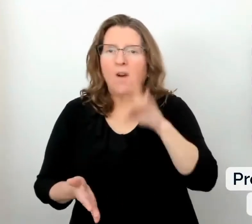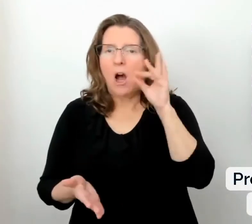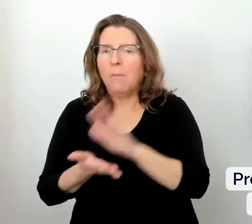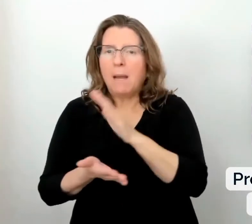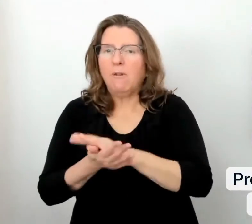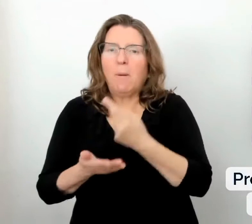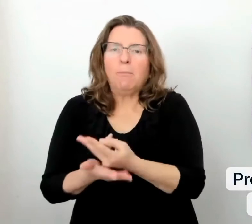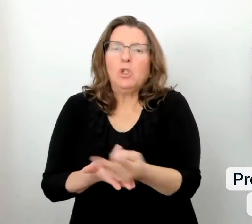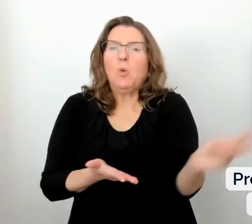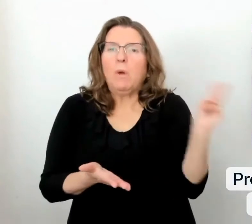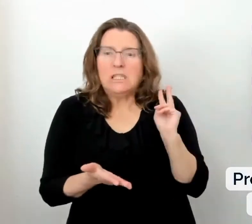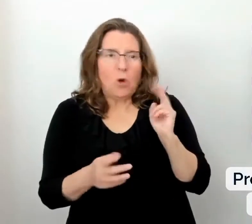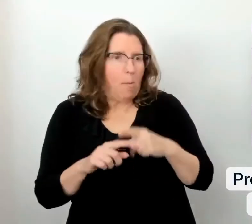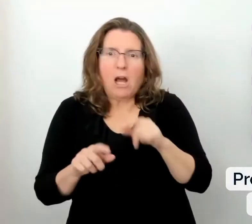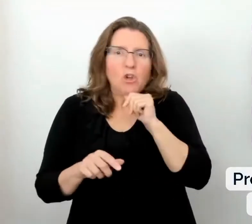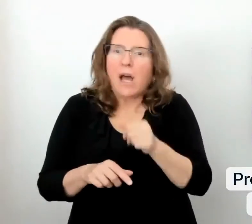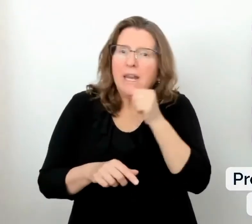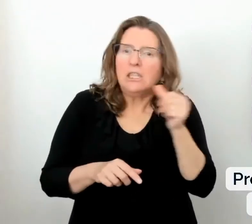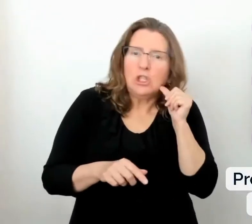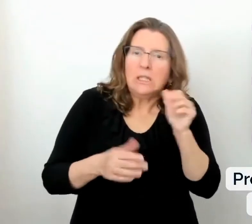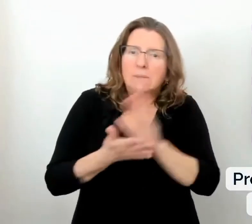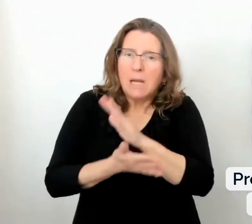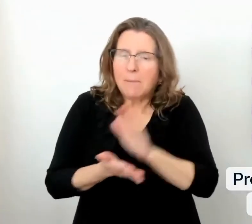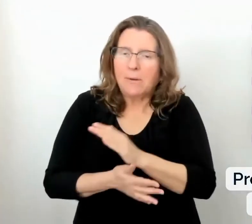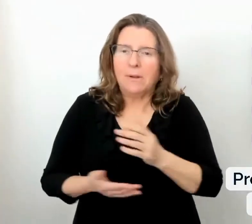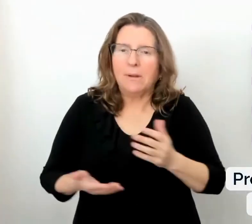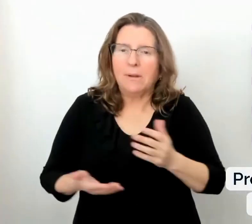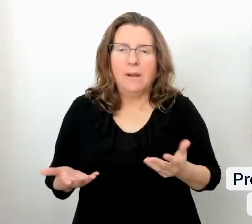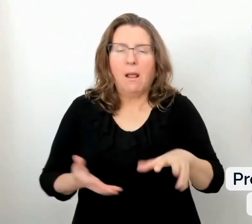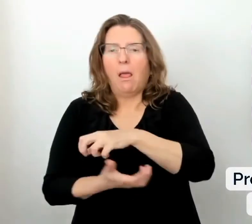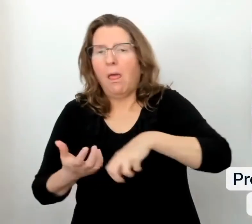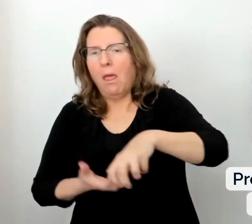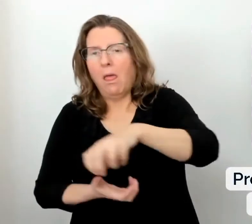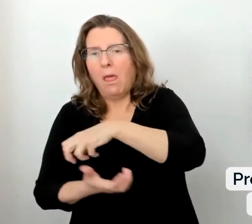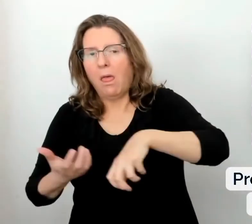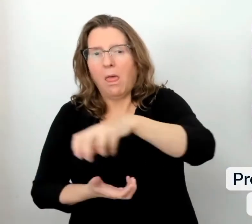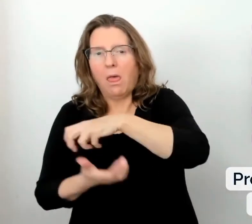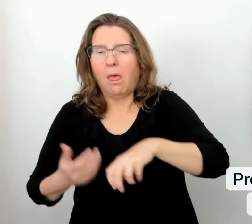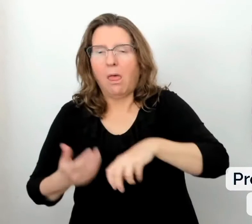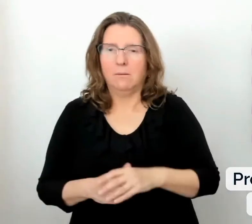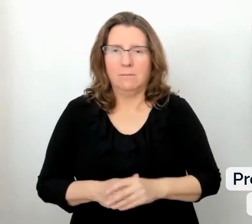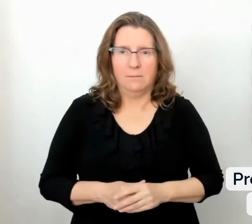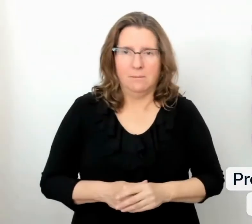Or they find the handout from two weeks ago, but not yesterday's! They couldn't keep organized.